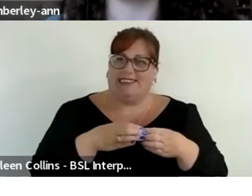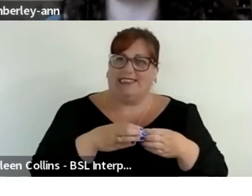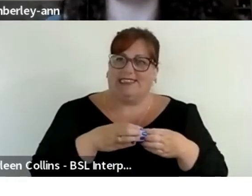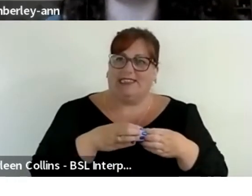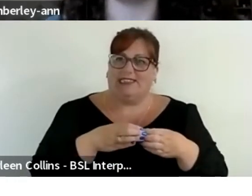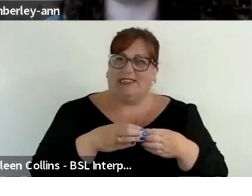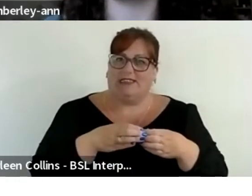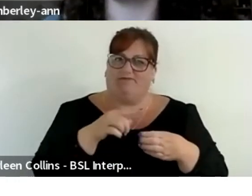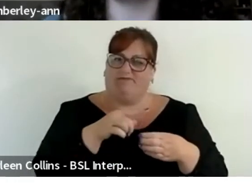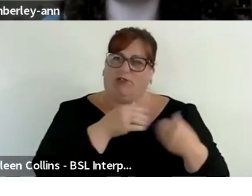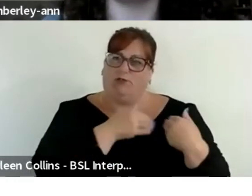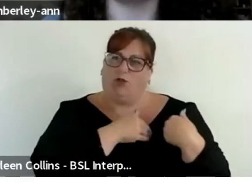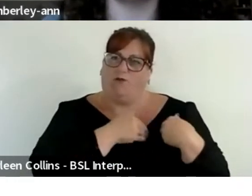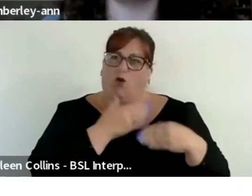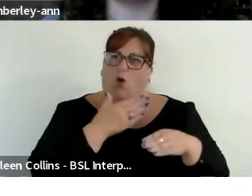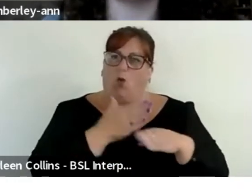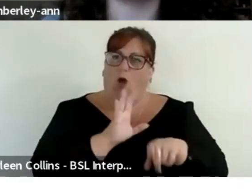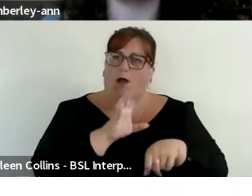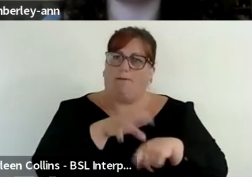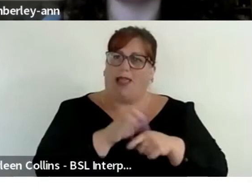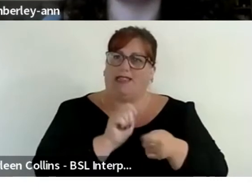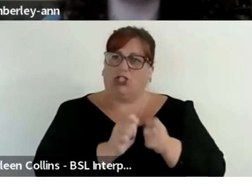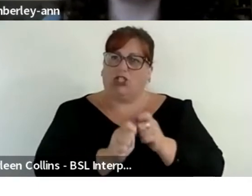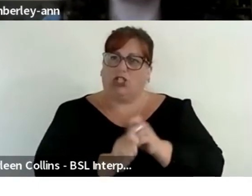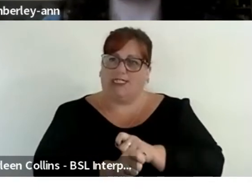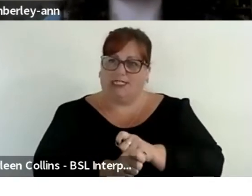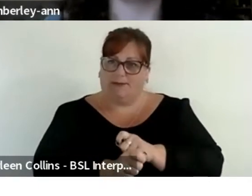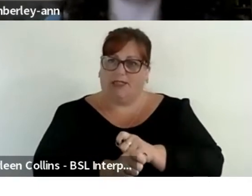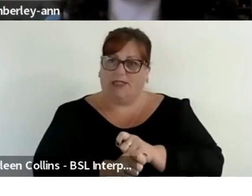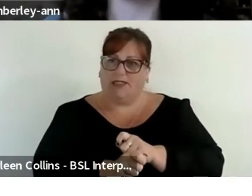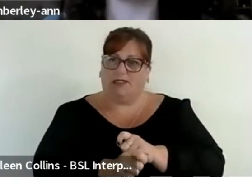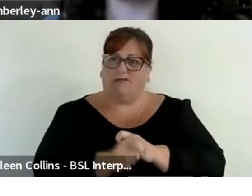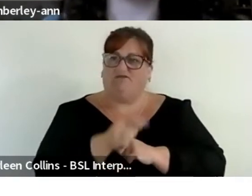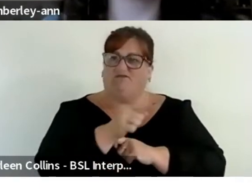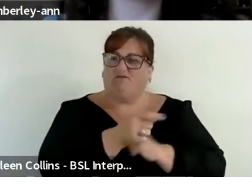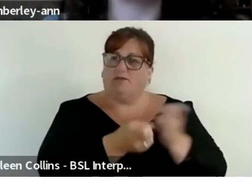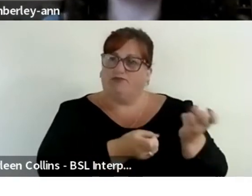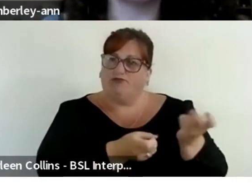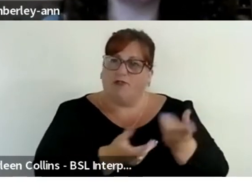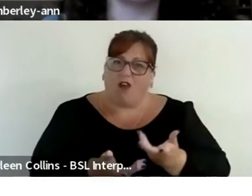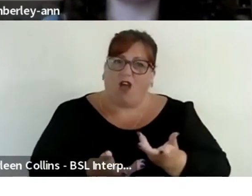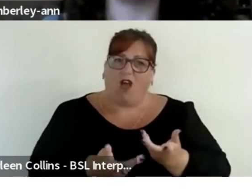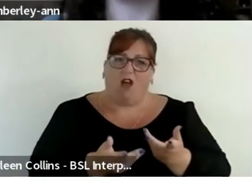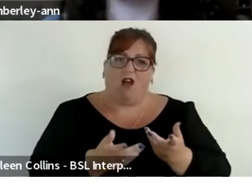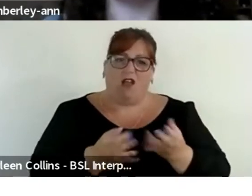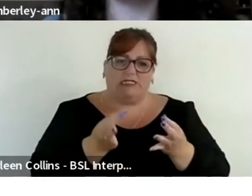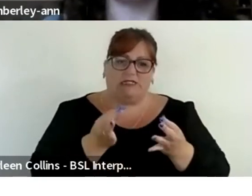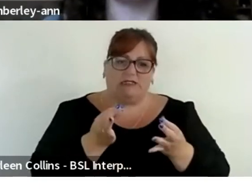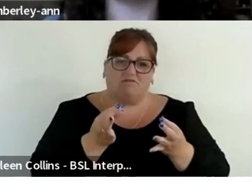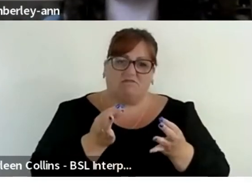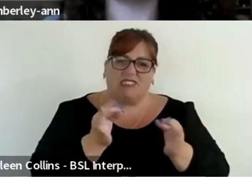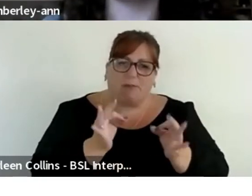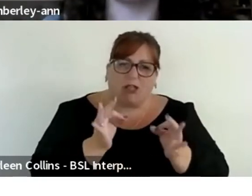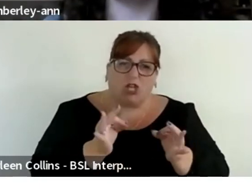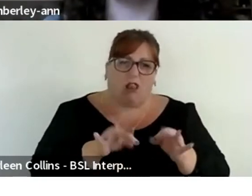They will do things like work station assessments and provide desk screen equipment and software adjustments for our people.